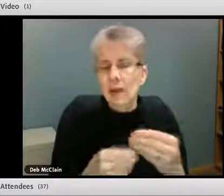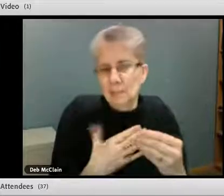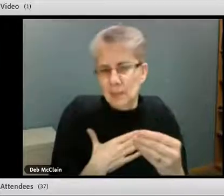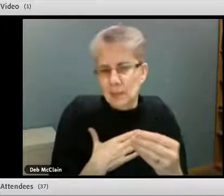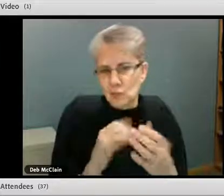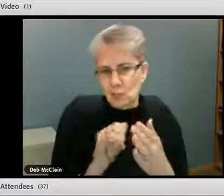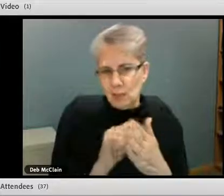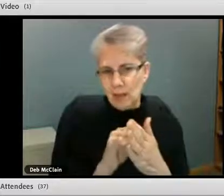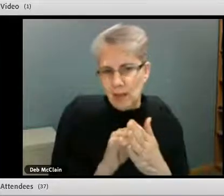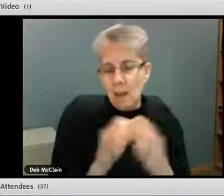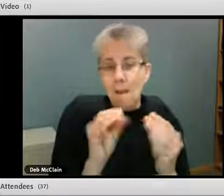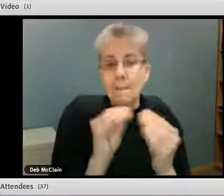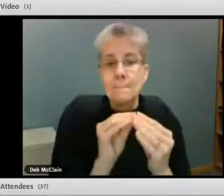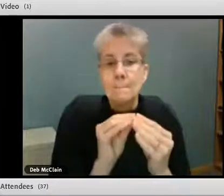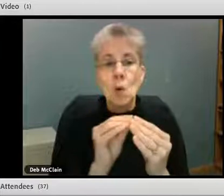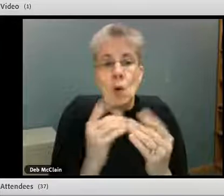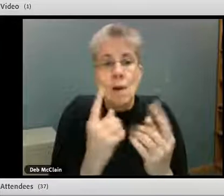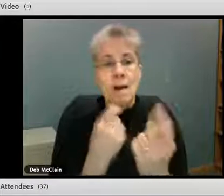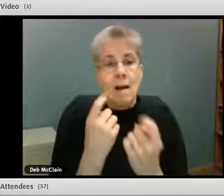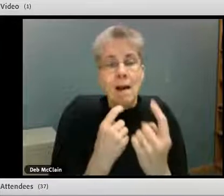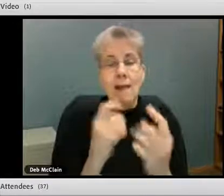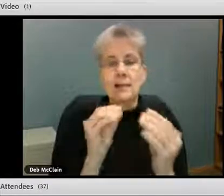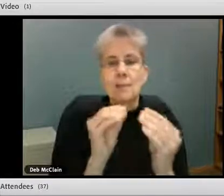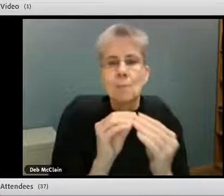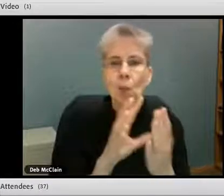The more you guys ask, the more we can learn together